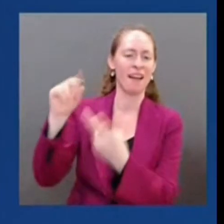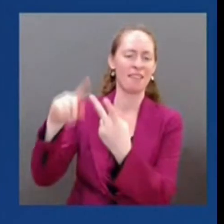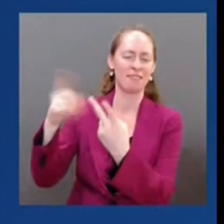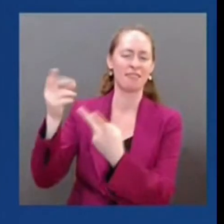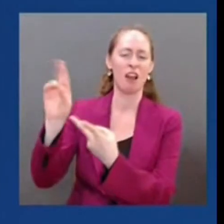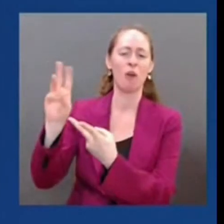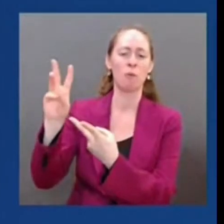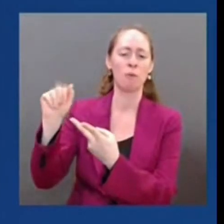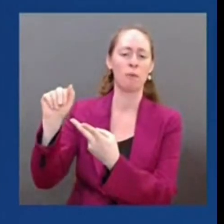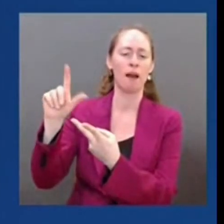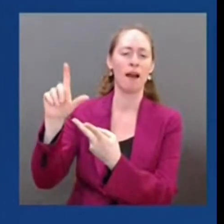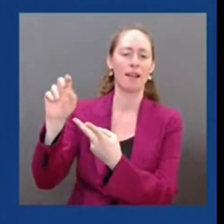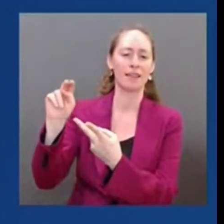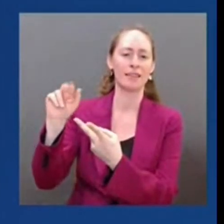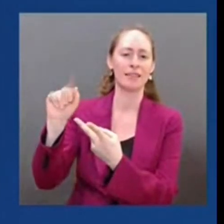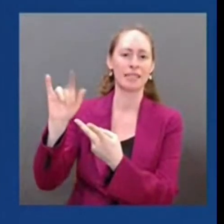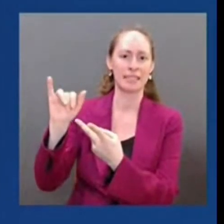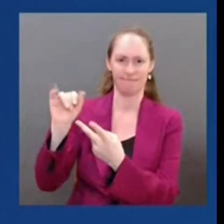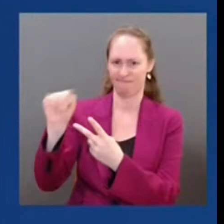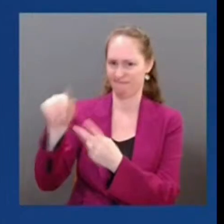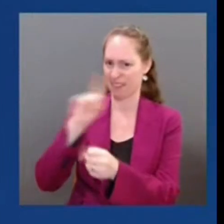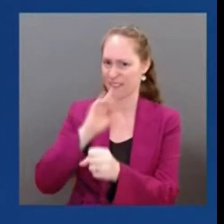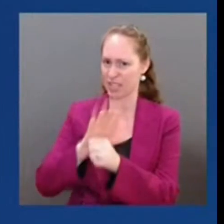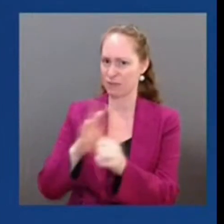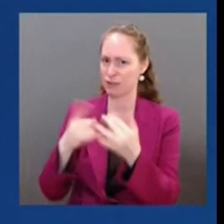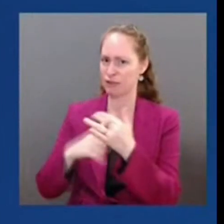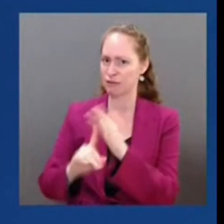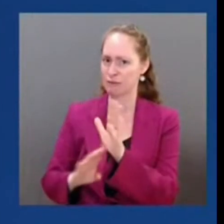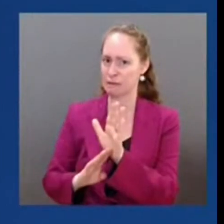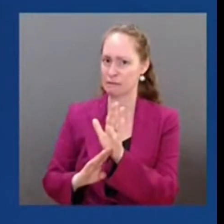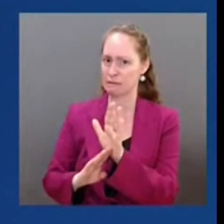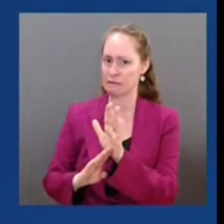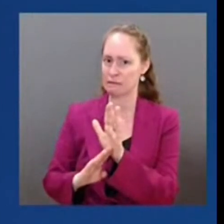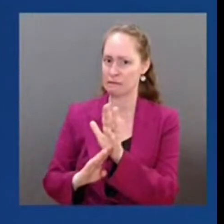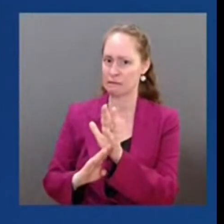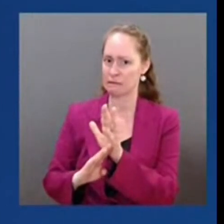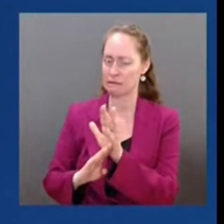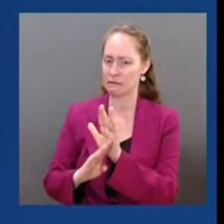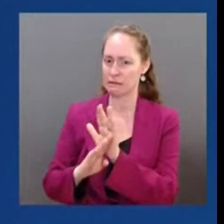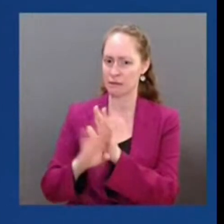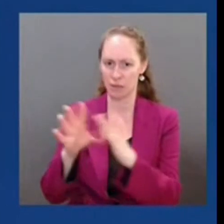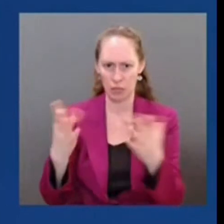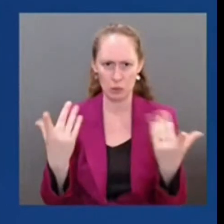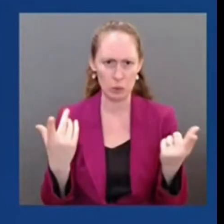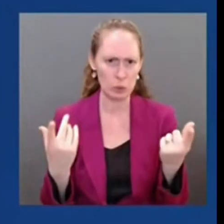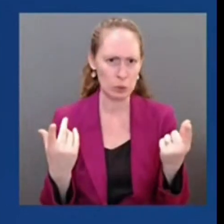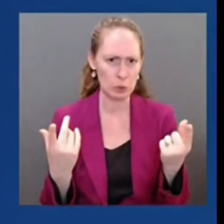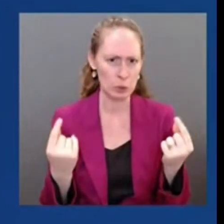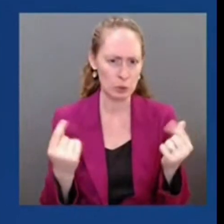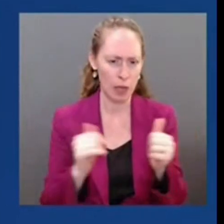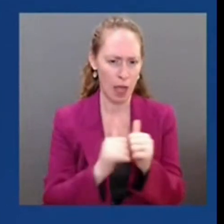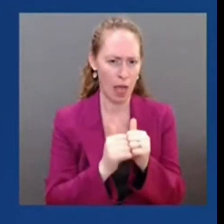BOTH DR. JHA AND DR. WALENSKY,